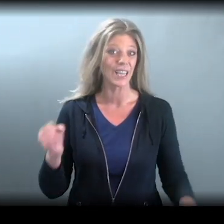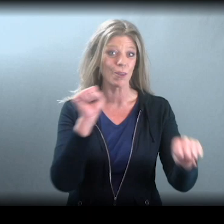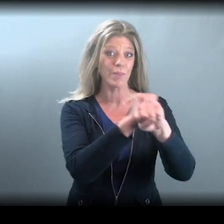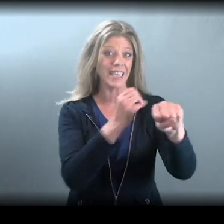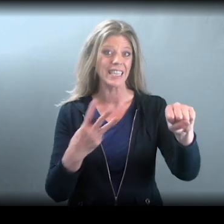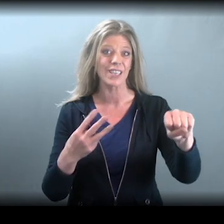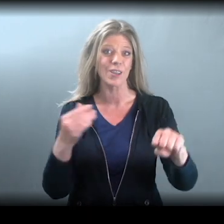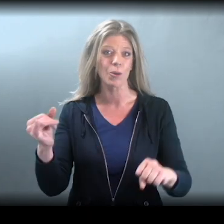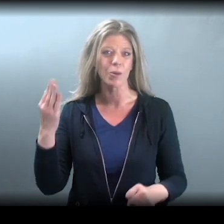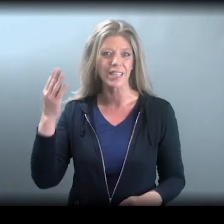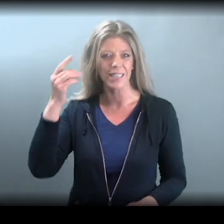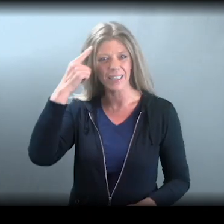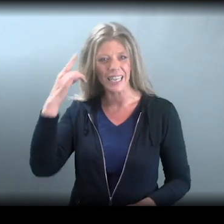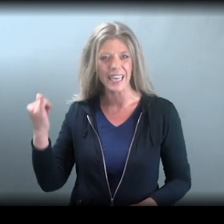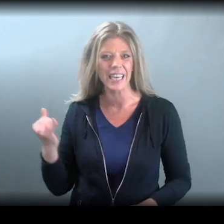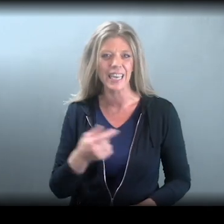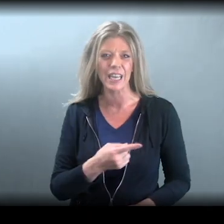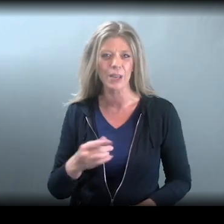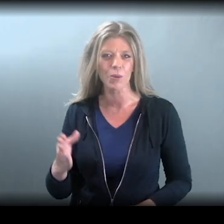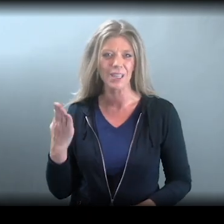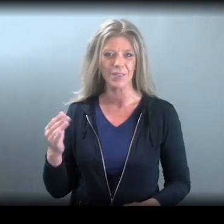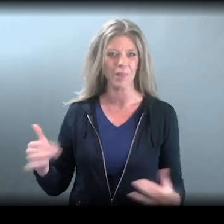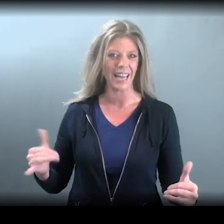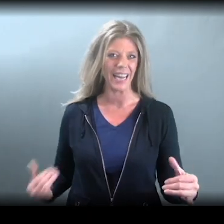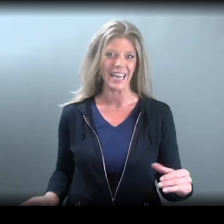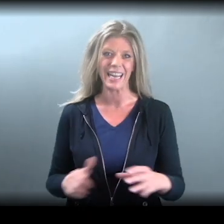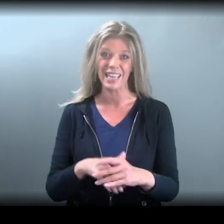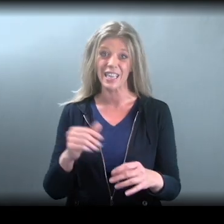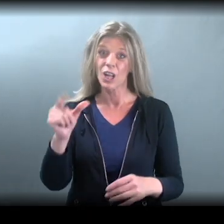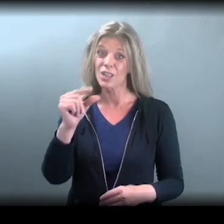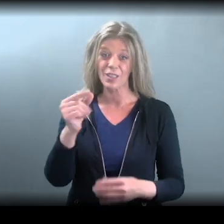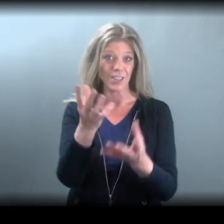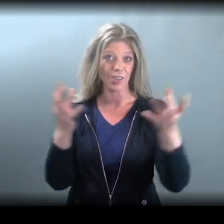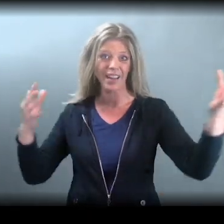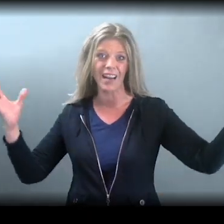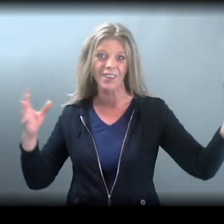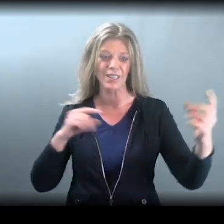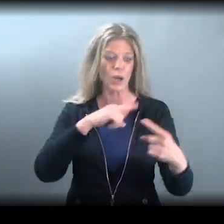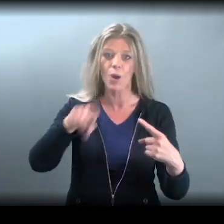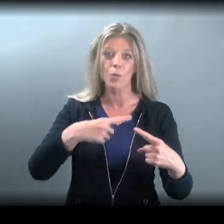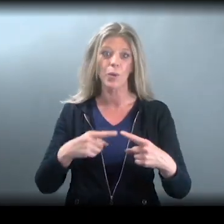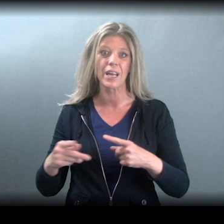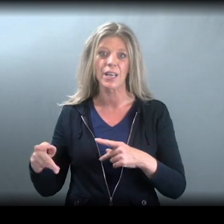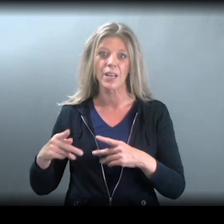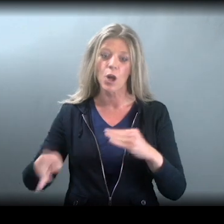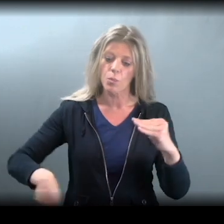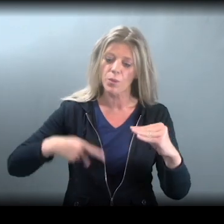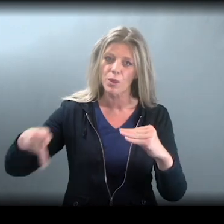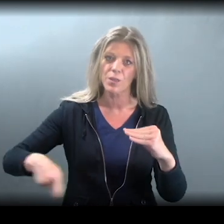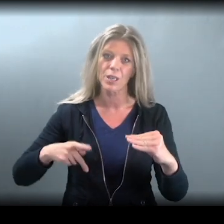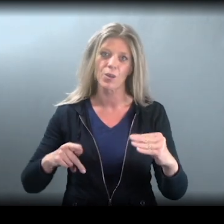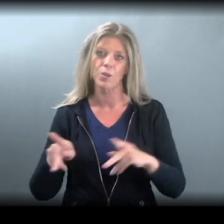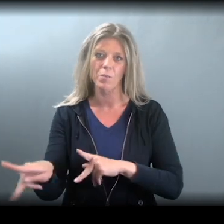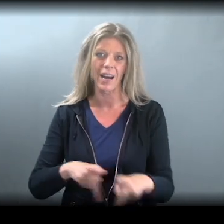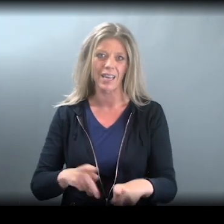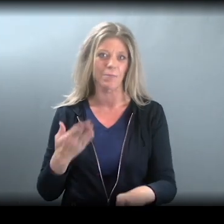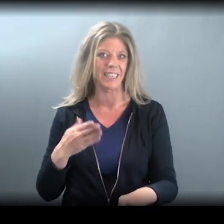The The meteor The meteor was The meteor was thinking The meteor was thinking he The meteor was thinking he was The meteor was thinking he was playing The meteor was thinking he was playing in The meteor was thinking he was playing in Little The meteor was thinking he was playing in Little Cloud The meteor was thinking he was playing in Little Cloud when The meteor was thinking he was playing in Little Cloud when Pluto The meteor was thinking he was playing in Little Cloud when Pluto piped